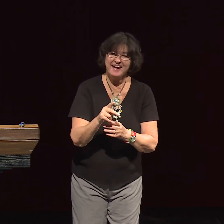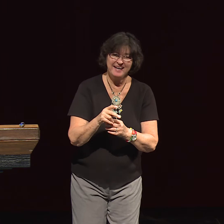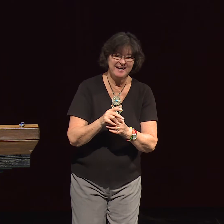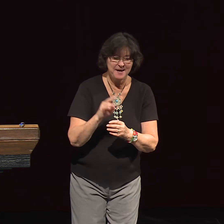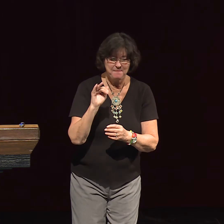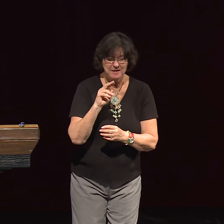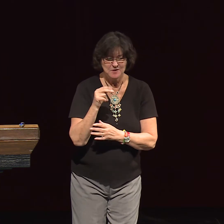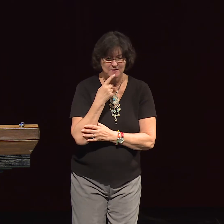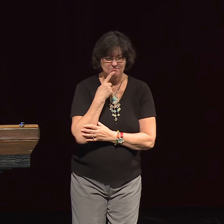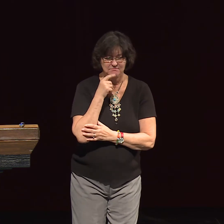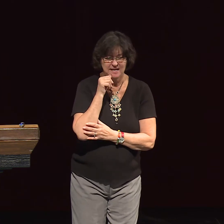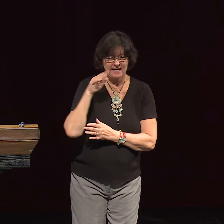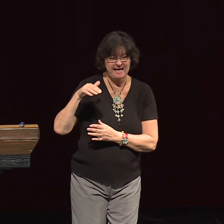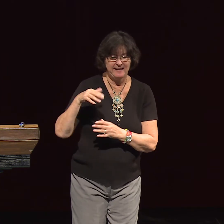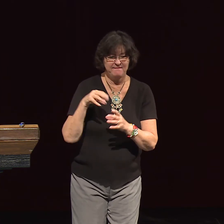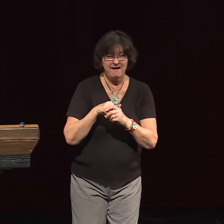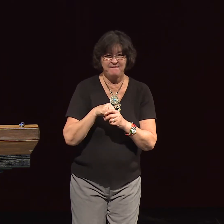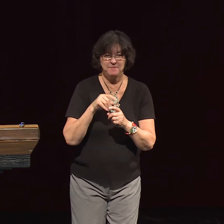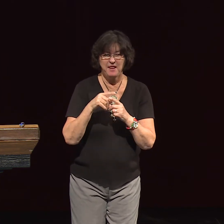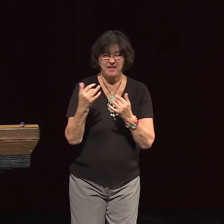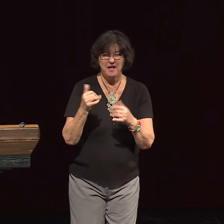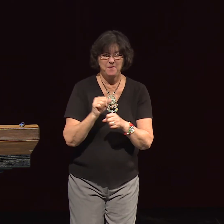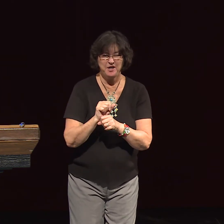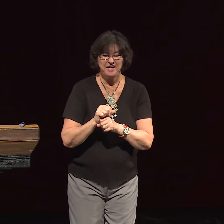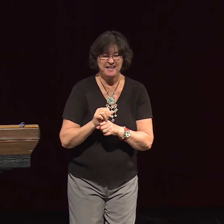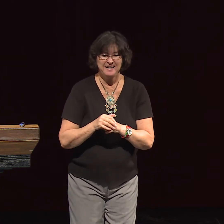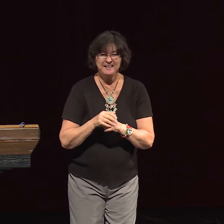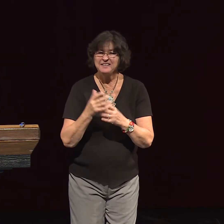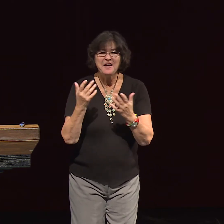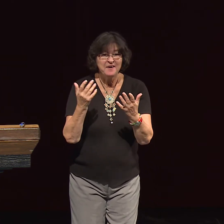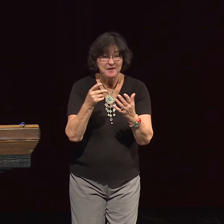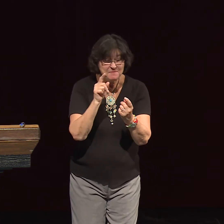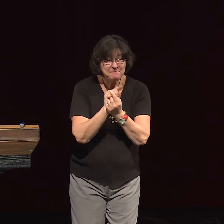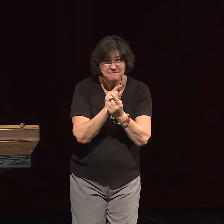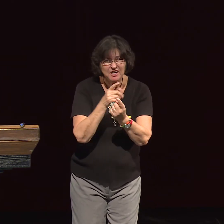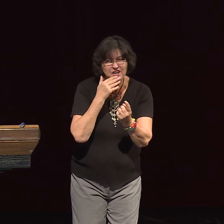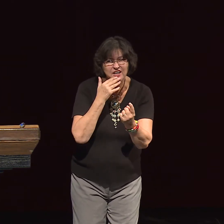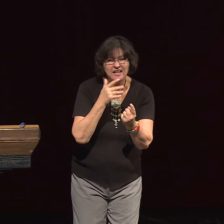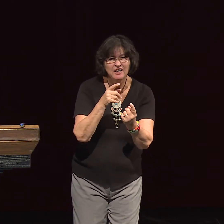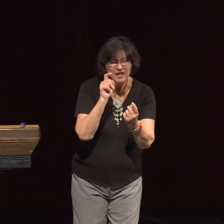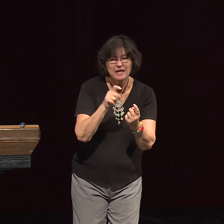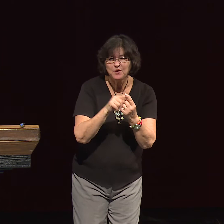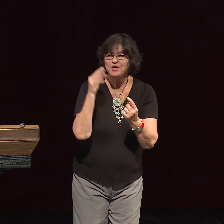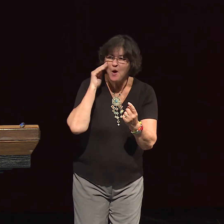Minnesota. -Minnesota? Oh, I don't think that they've involved yet.